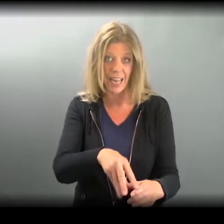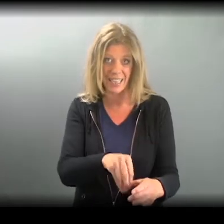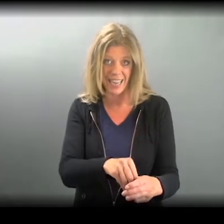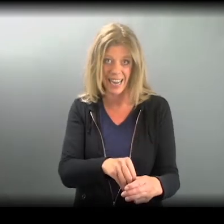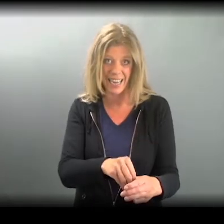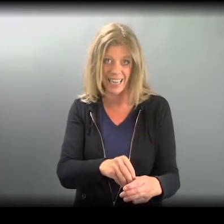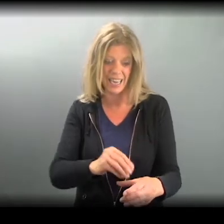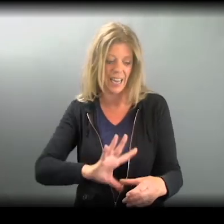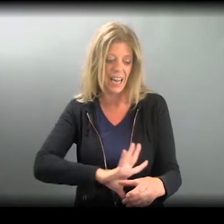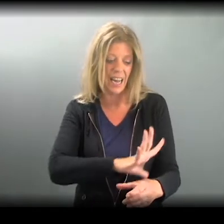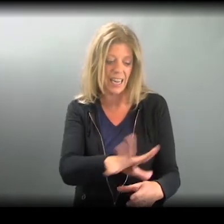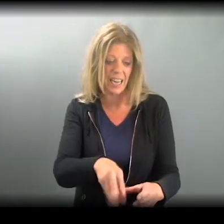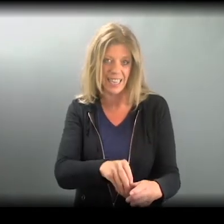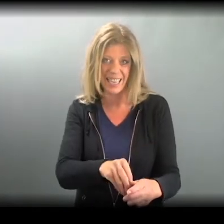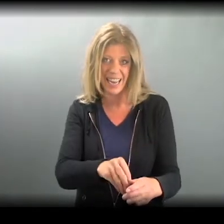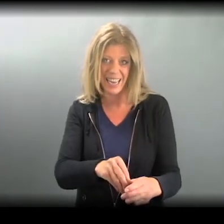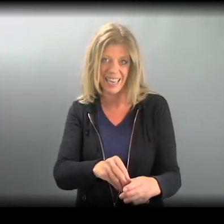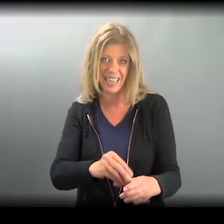CONTAIN